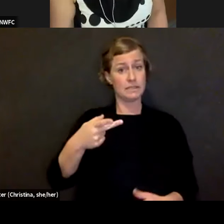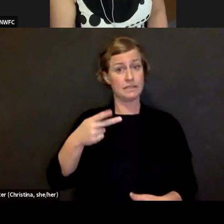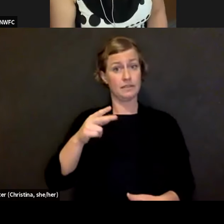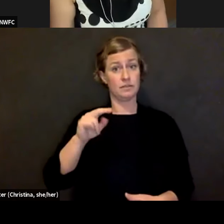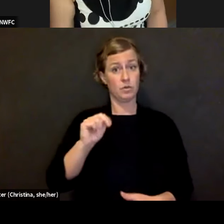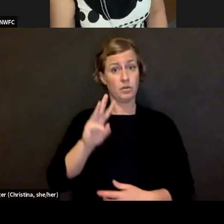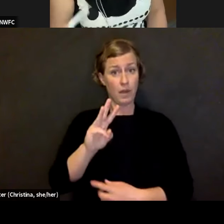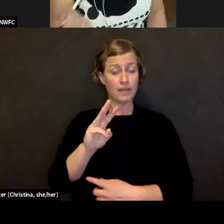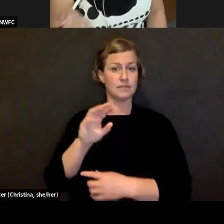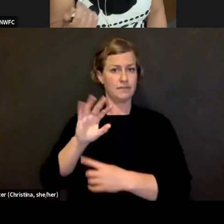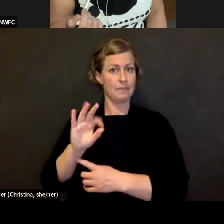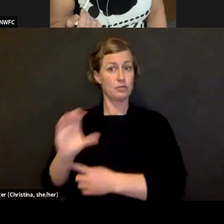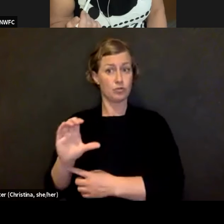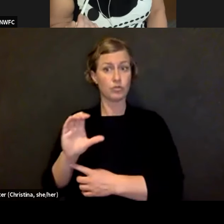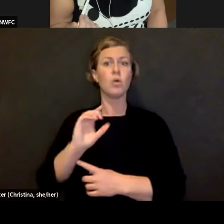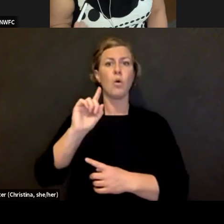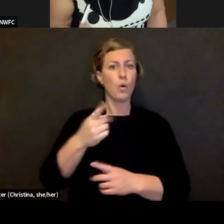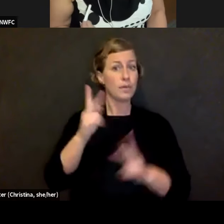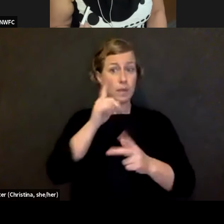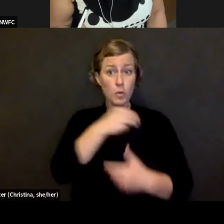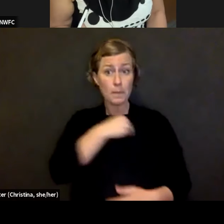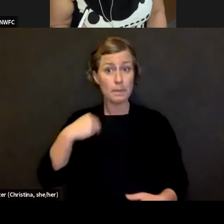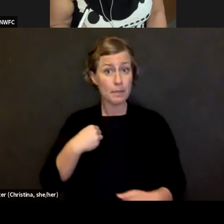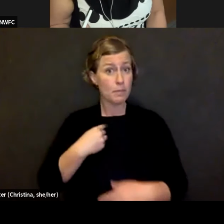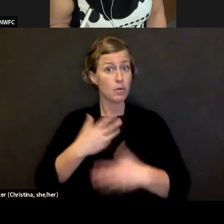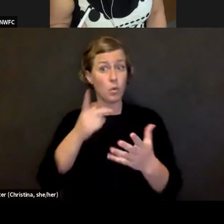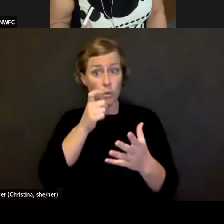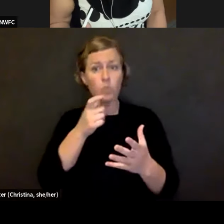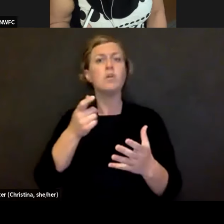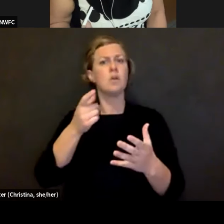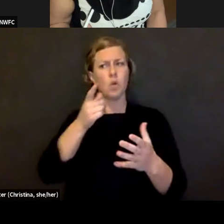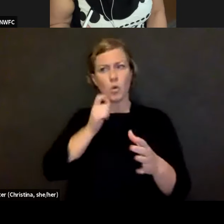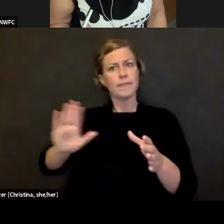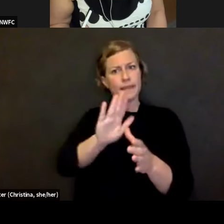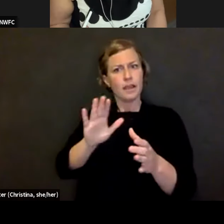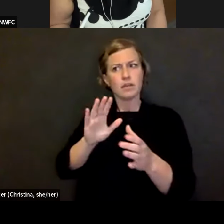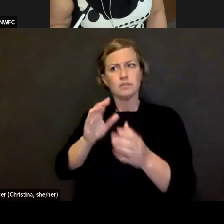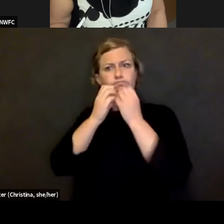welcome to join our group and come in and lead our group. The only members of Pacific northwest family circle